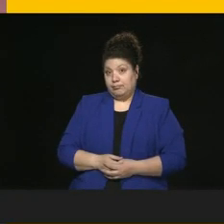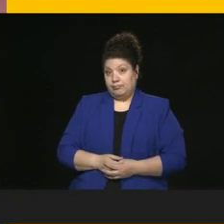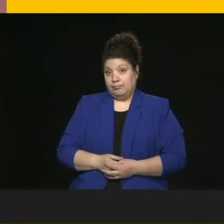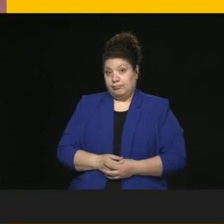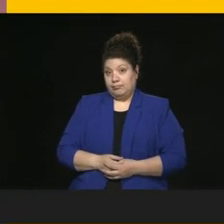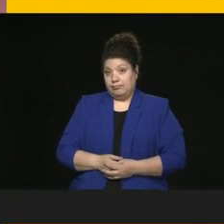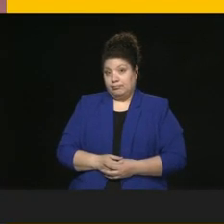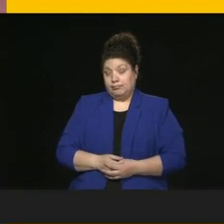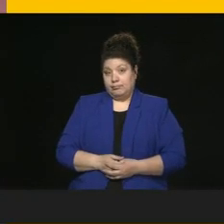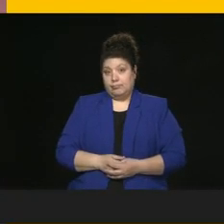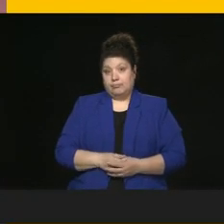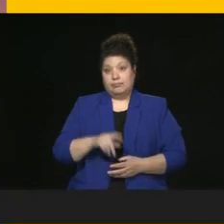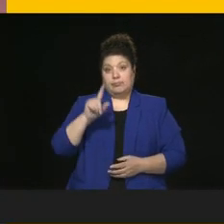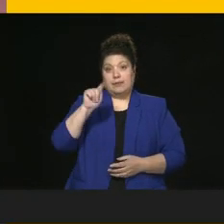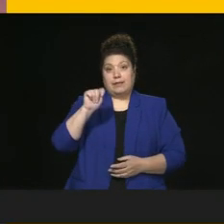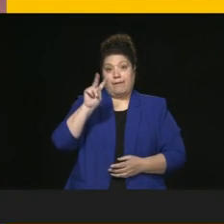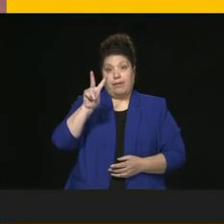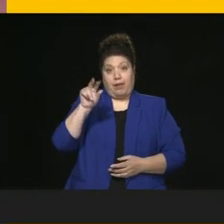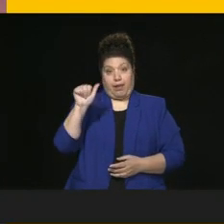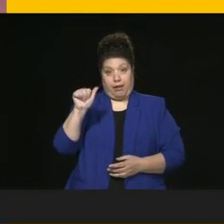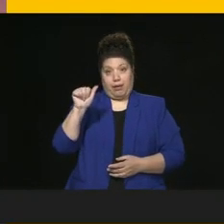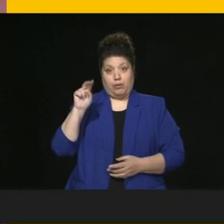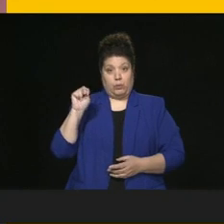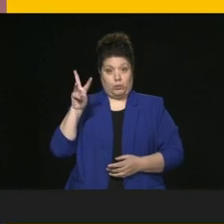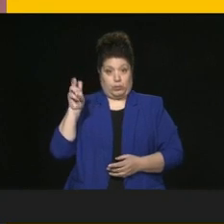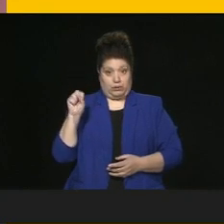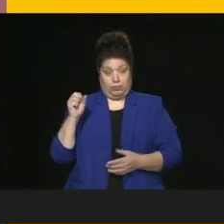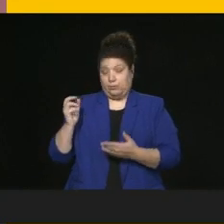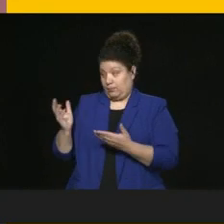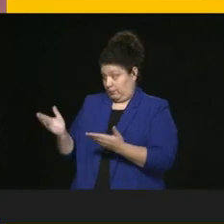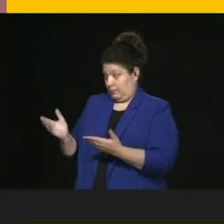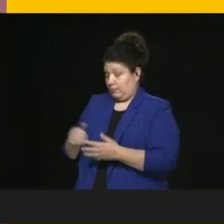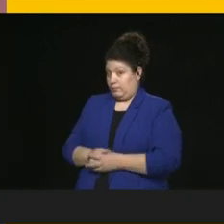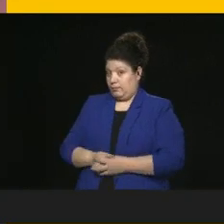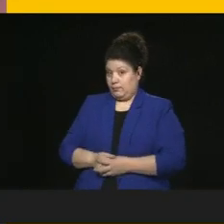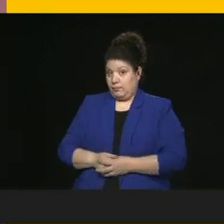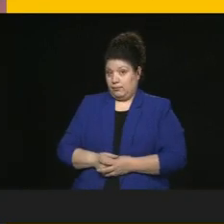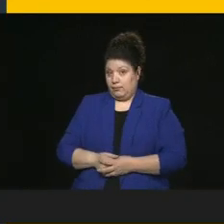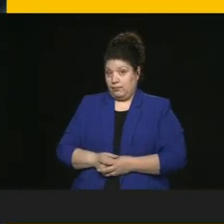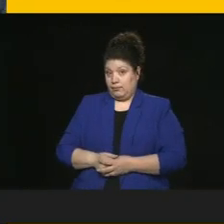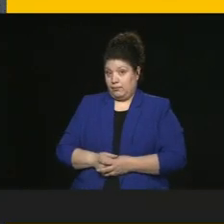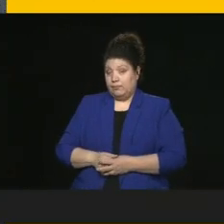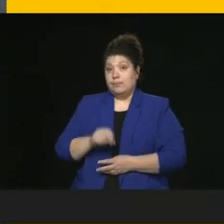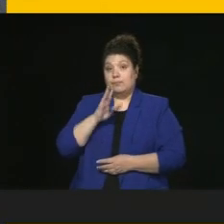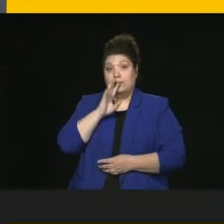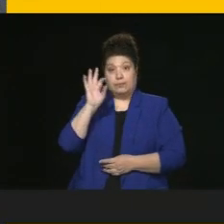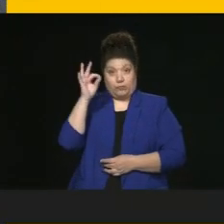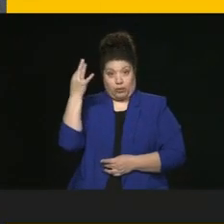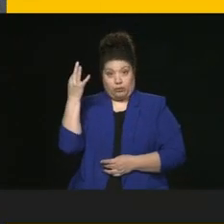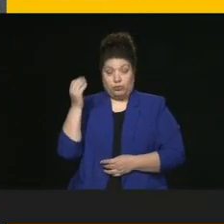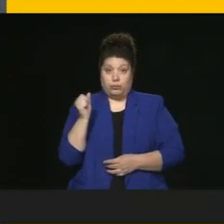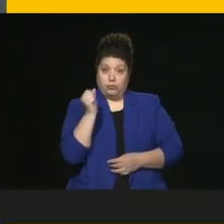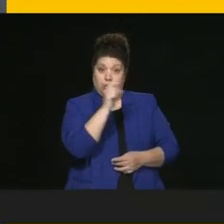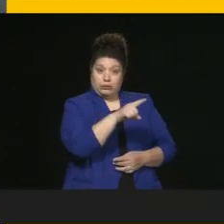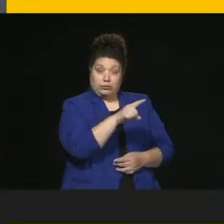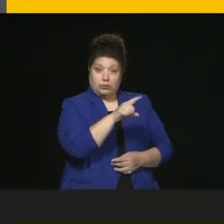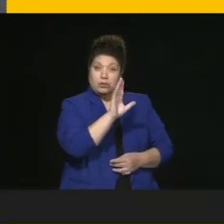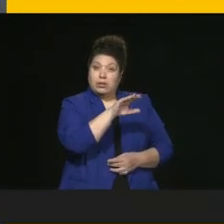[Speaking French][Voice of Interpreter] OUR NEXT QUESTION